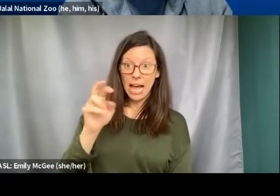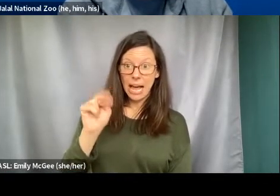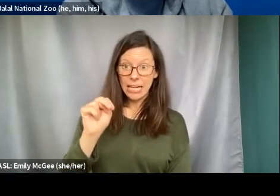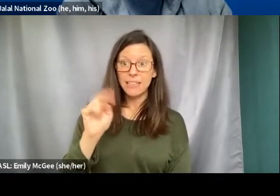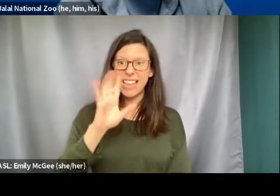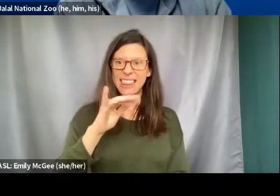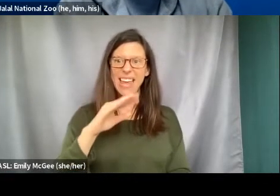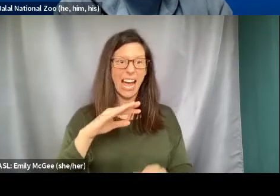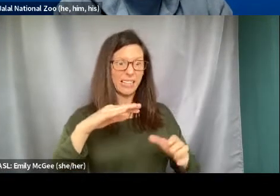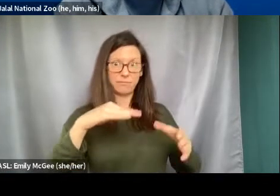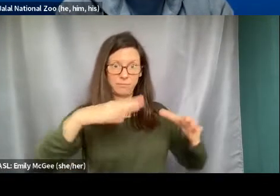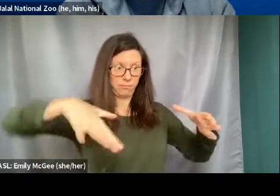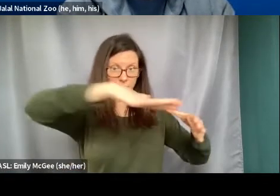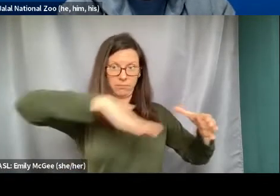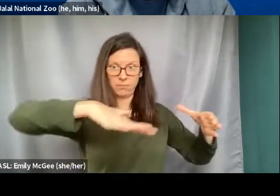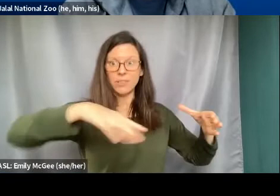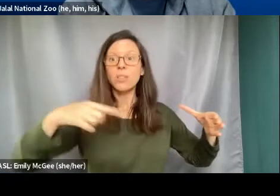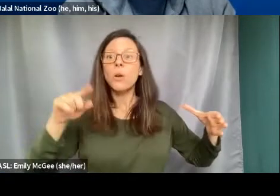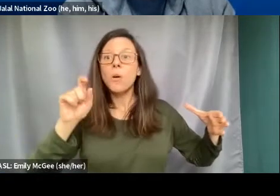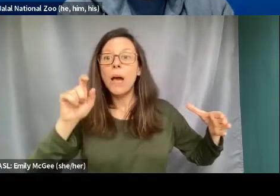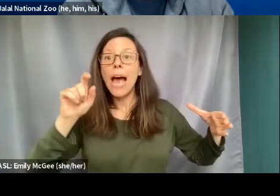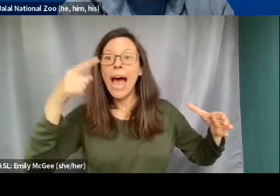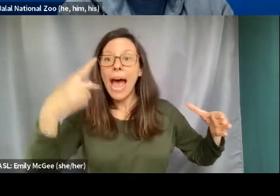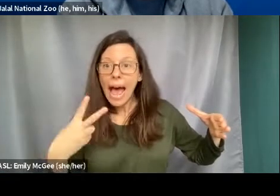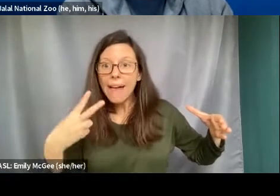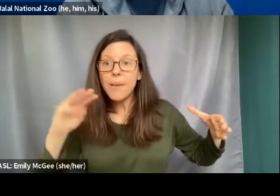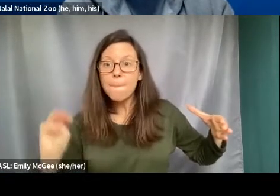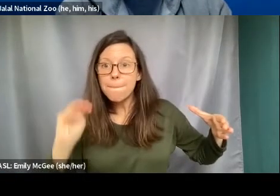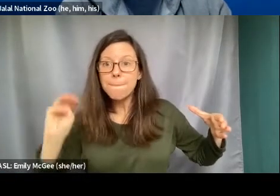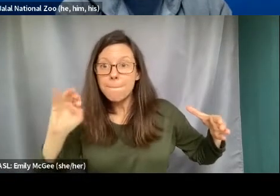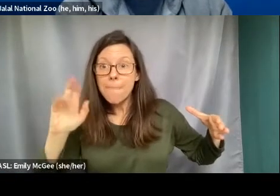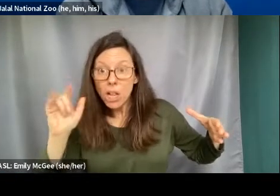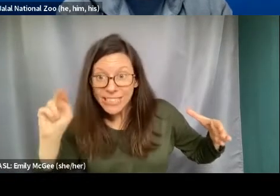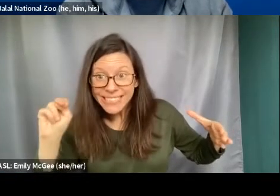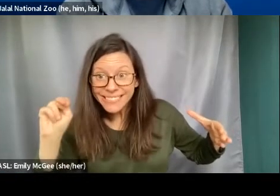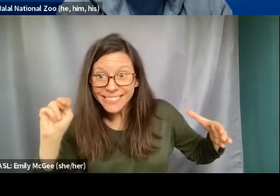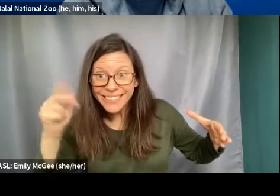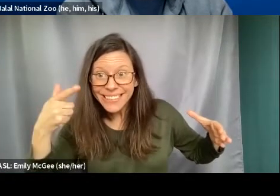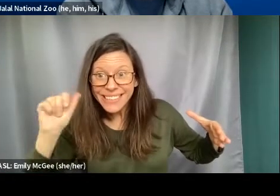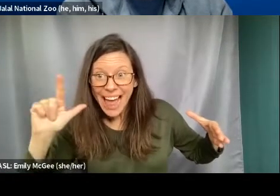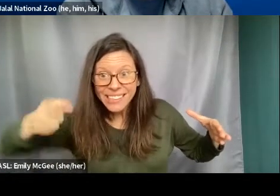The average bathtub, just to put into comparison, is about 50 gallons. I mean... >>Shellie: Oh, wow. >>Jalal: It very limits